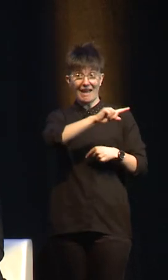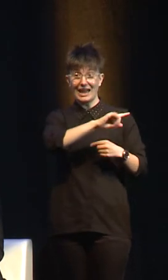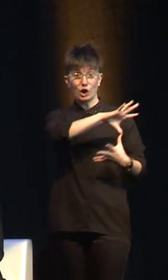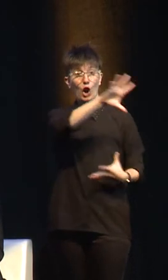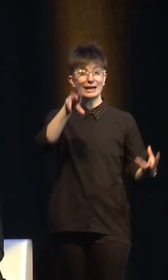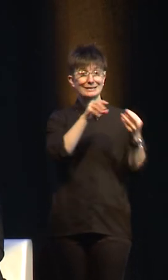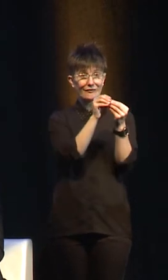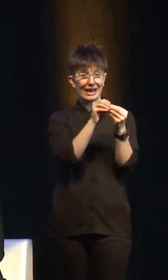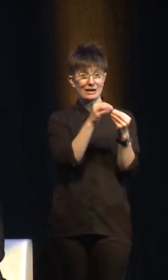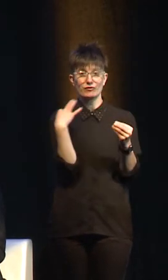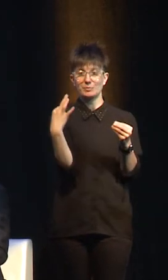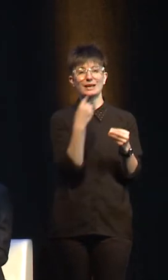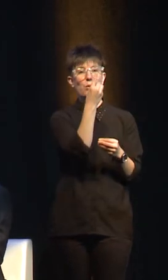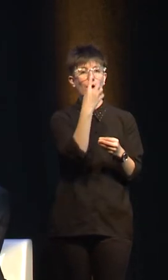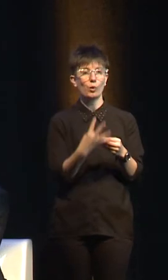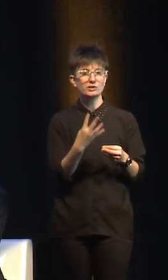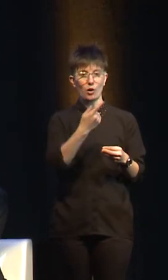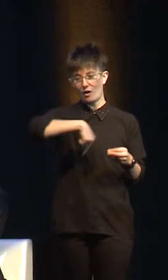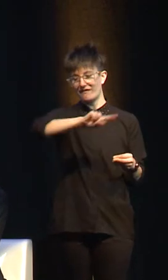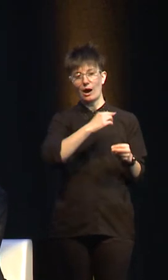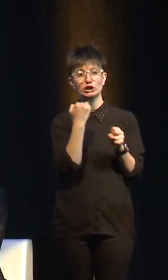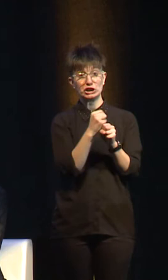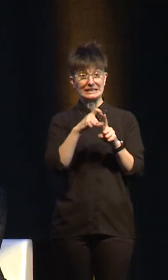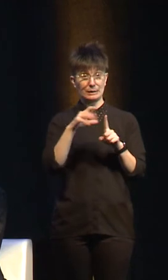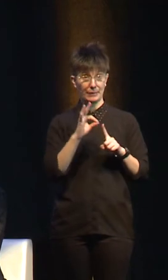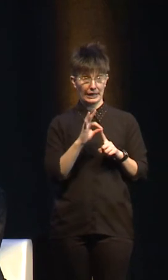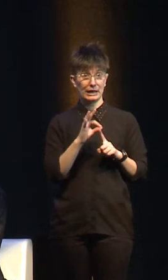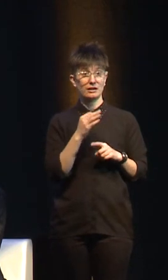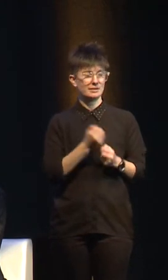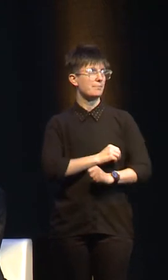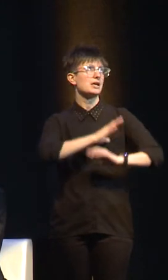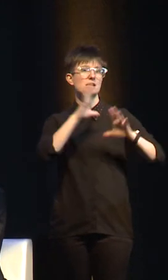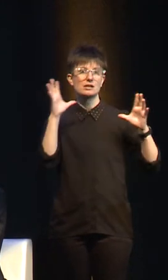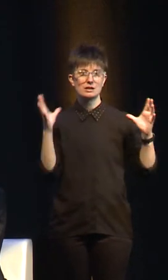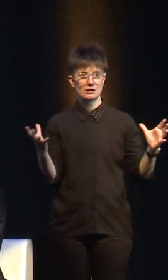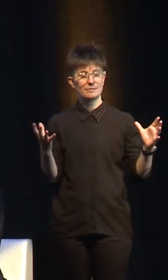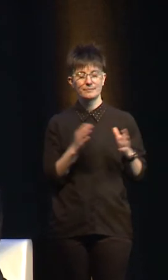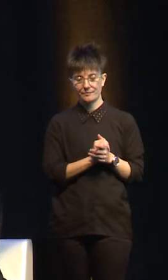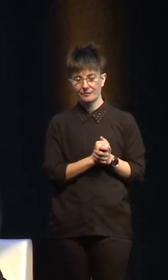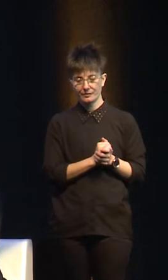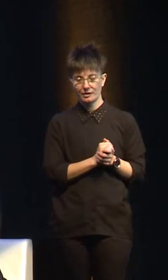product. That's an enormous chunk of our economy. They collectively with their suppliers represent